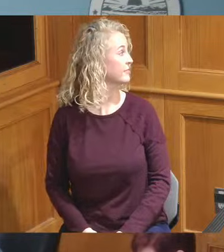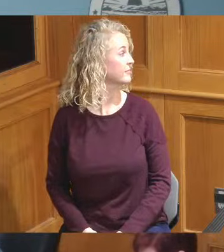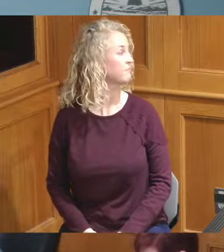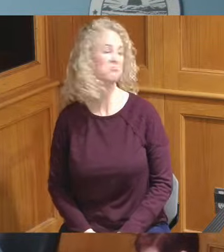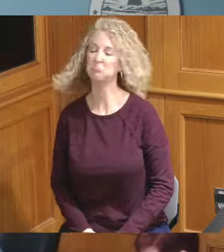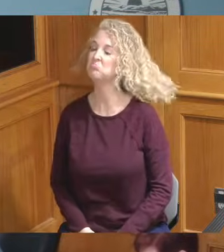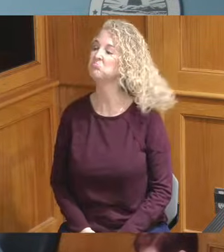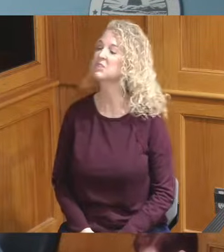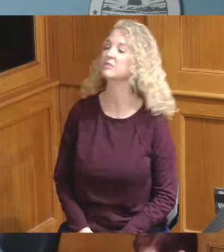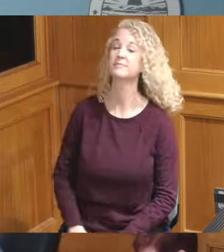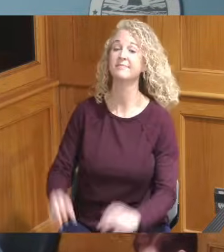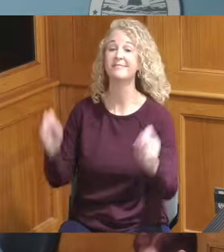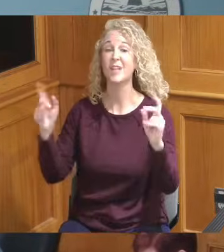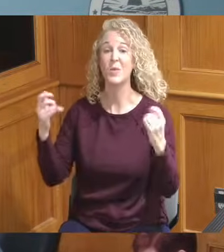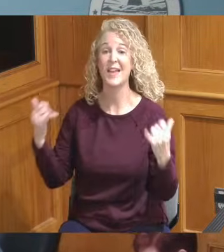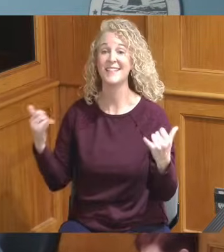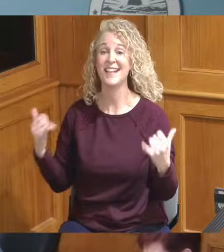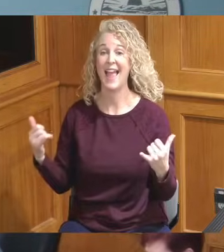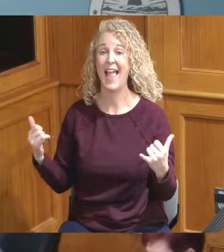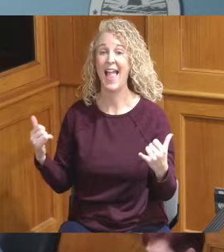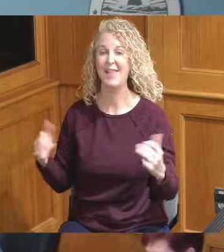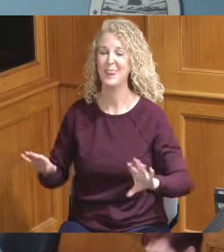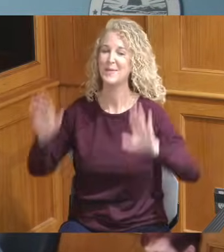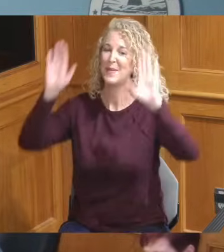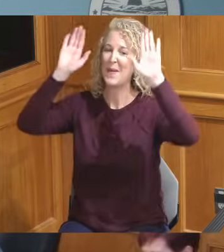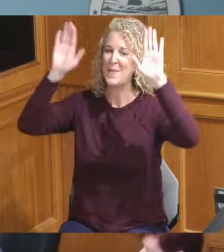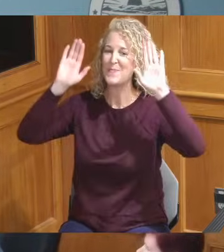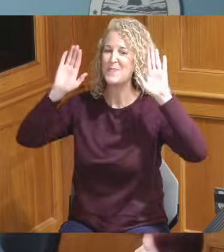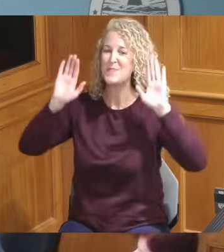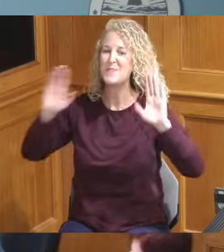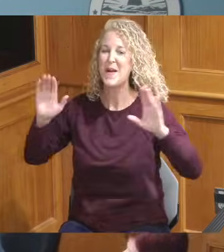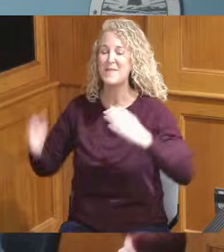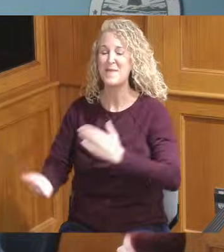Alrighty. We're going to move on. This was a great morning. I wish you didn't have to move on,